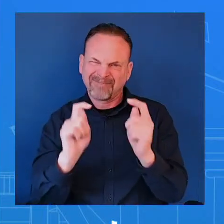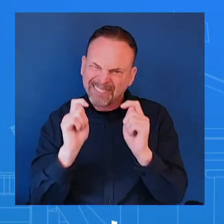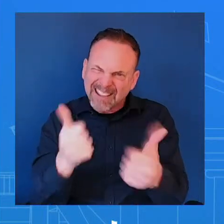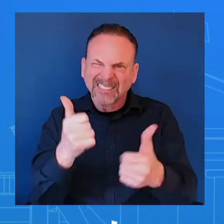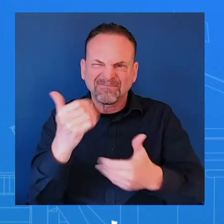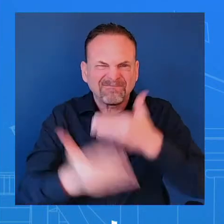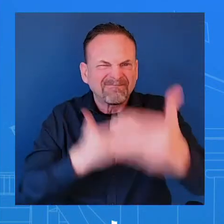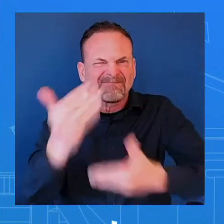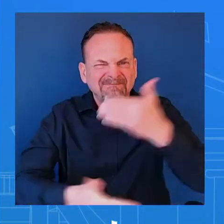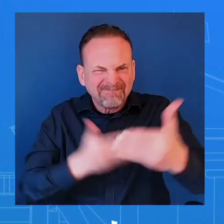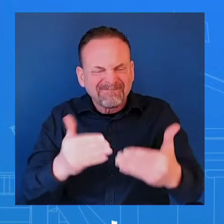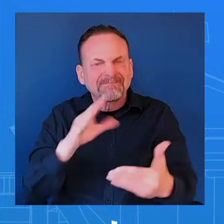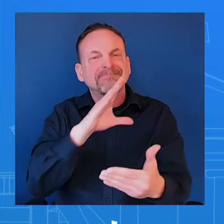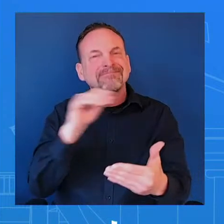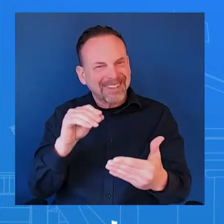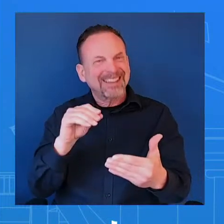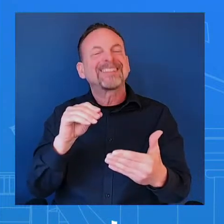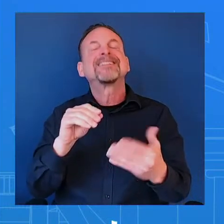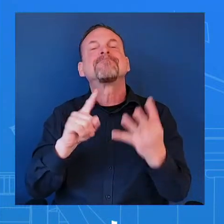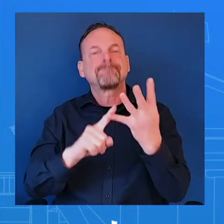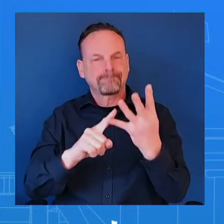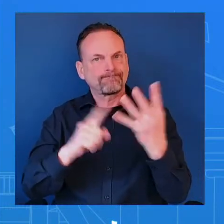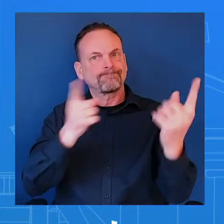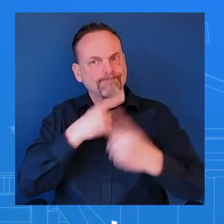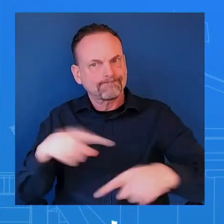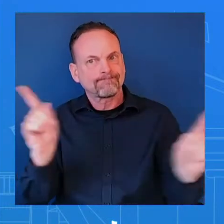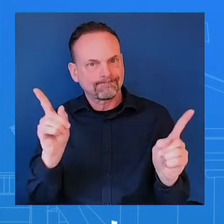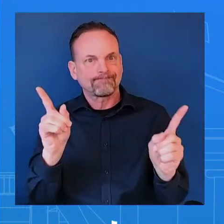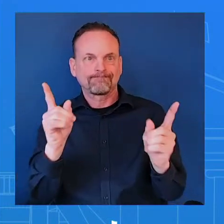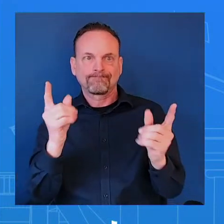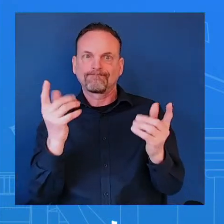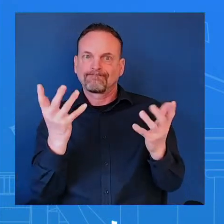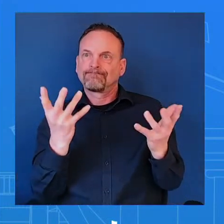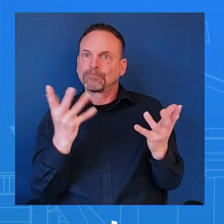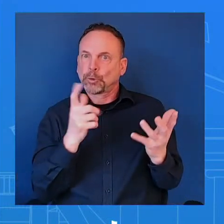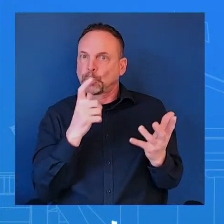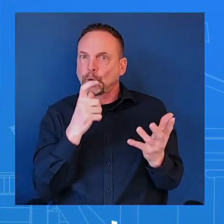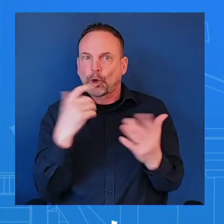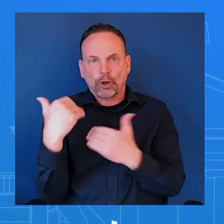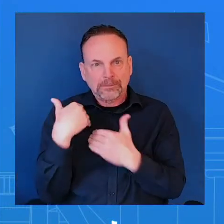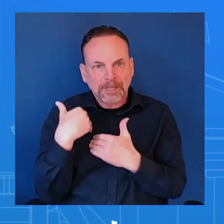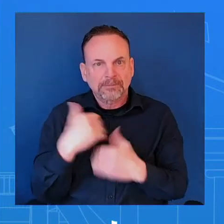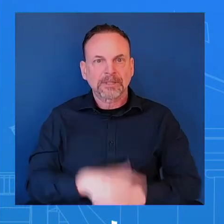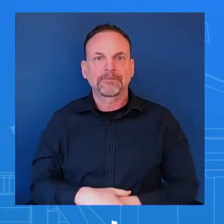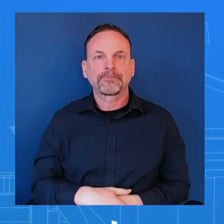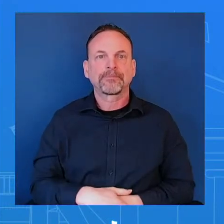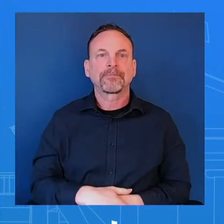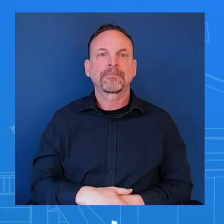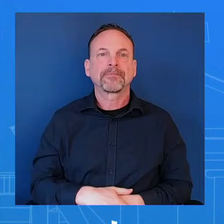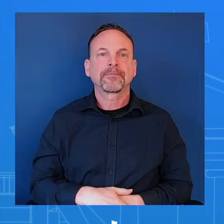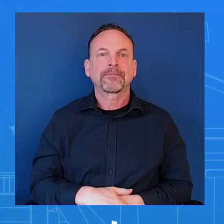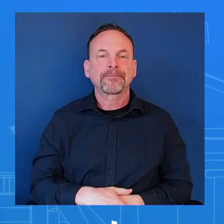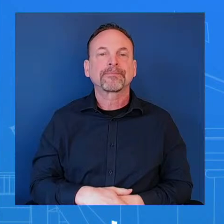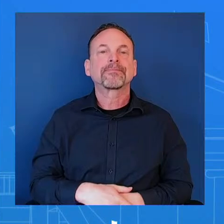that's what Prime Minister Netanyahu said he's going to do. And we're going to let that process flow. We're going to let that process happen.